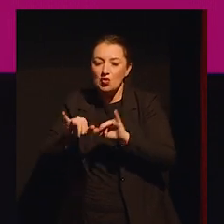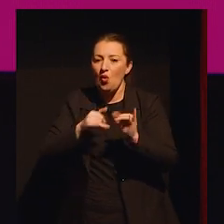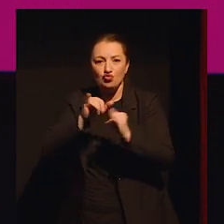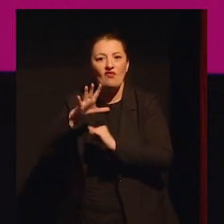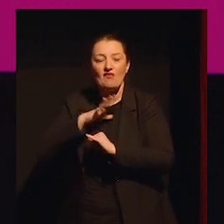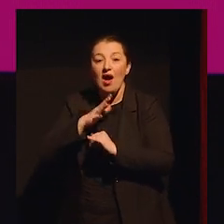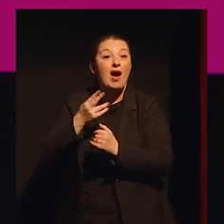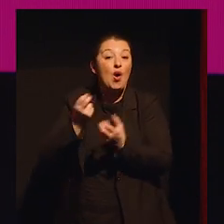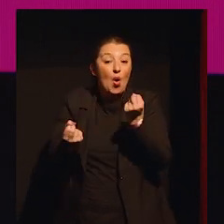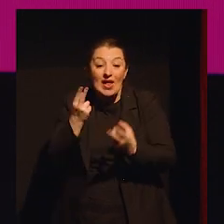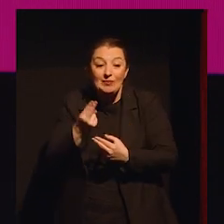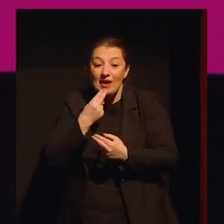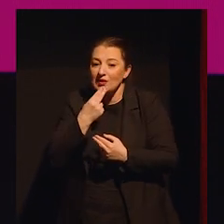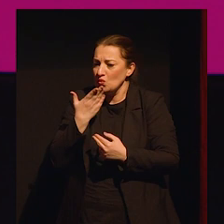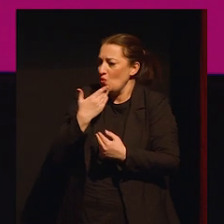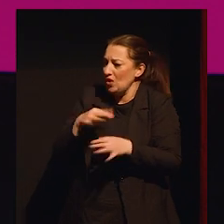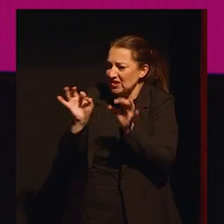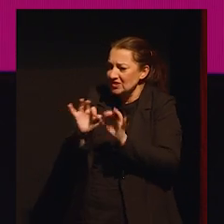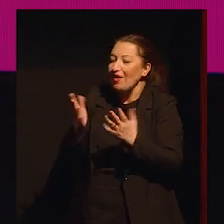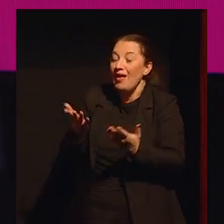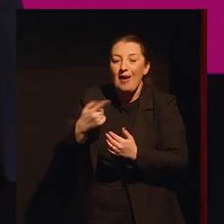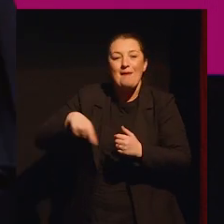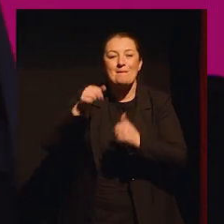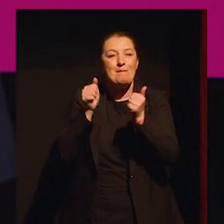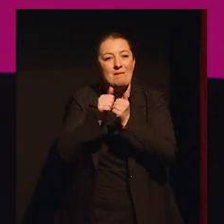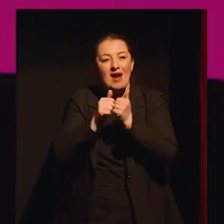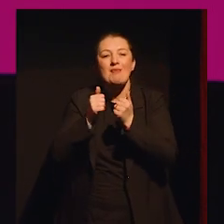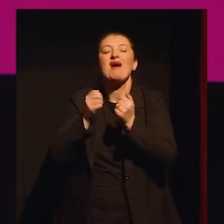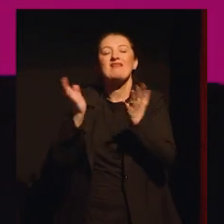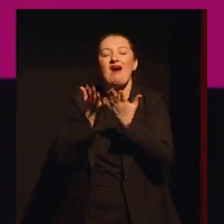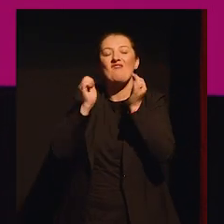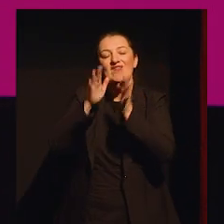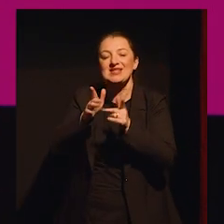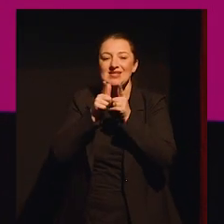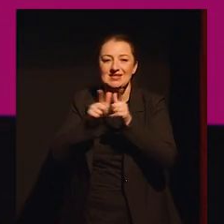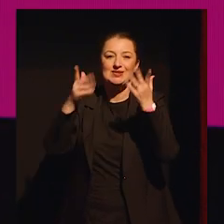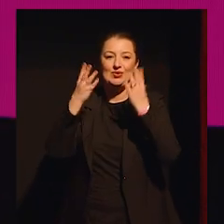So, we will learn together, share, and make our voices heard even more. When Ms. Esra called me